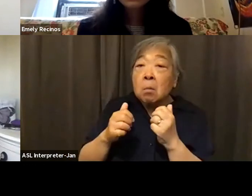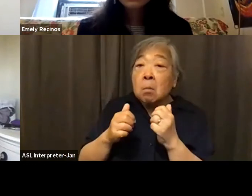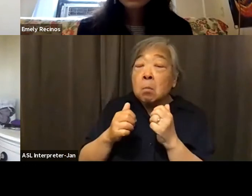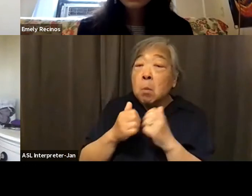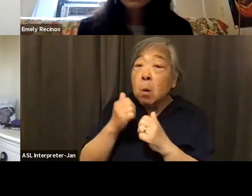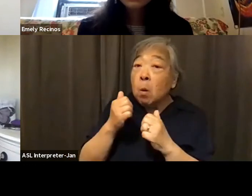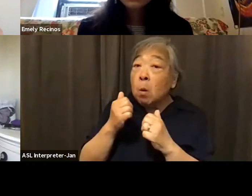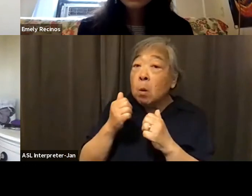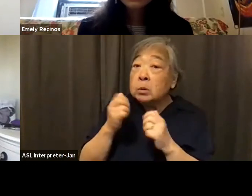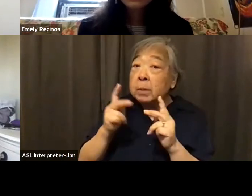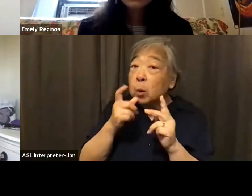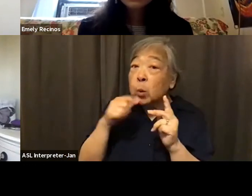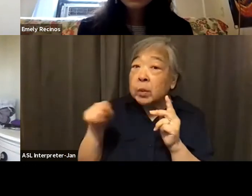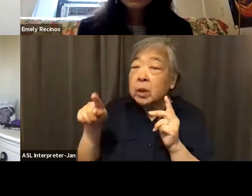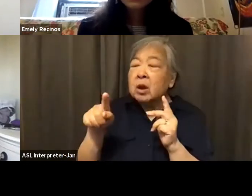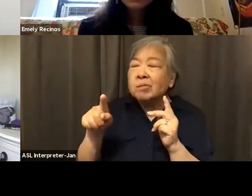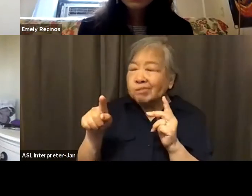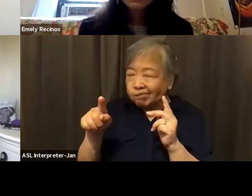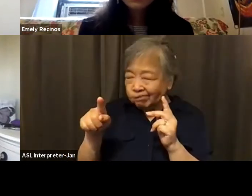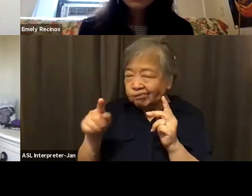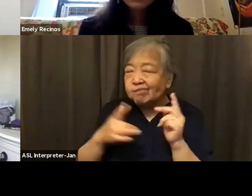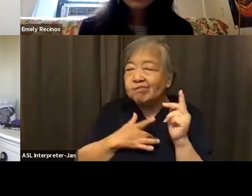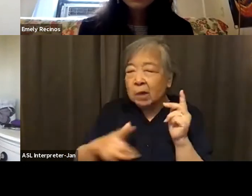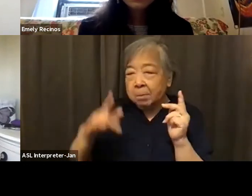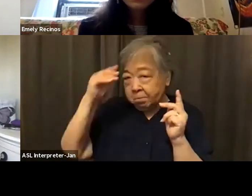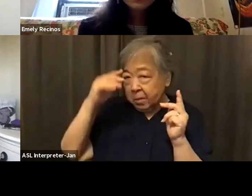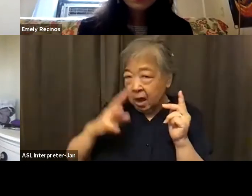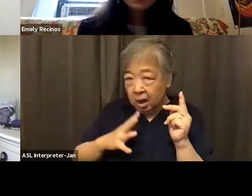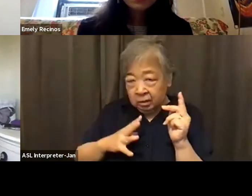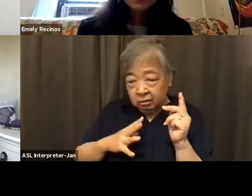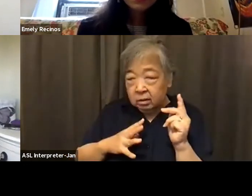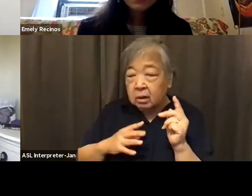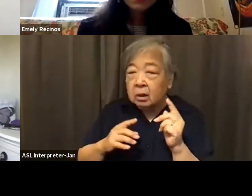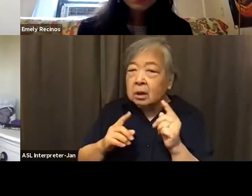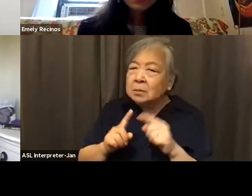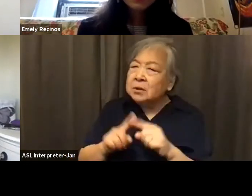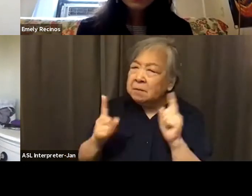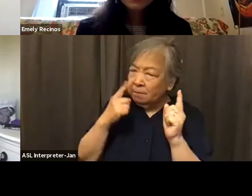Men really took up a lot of space, and it was really different for me to kind of see